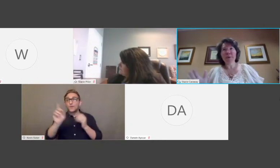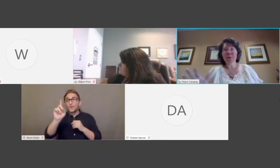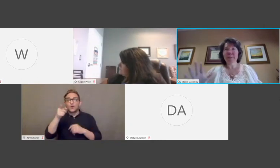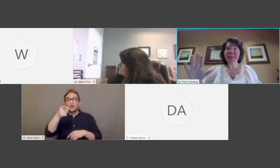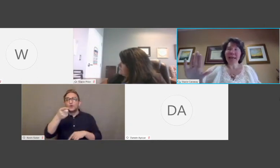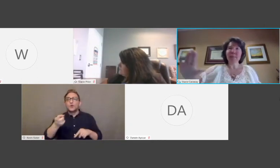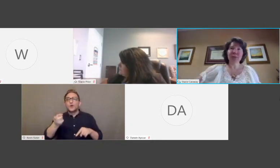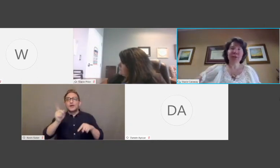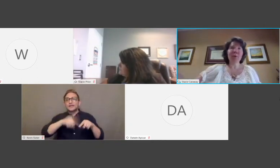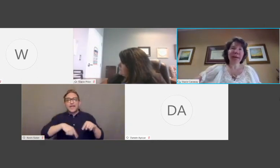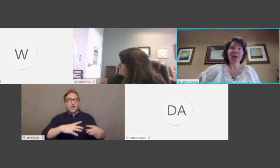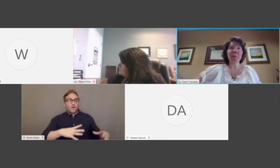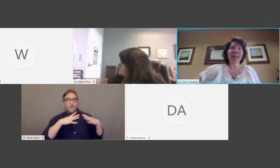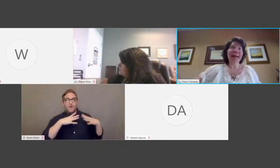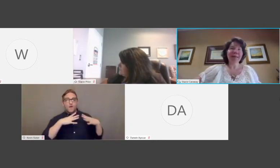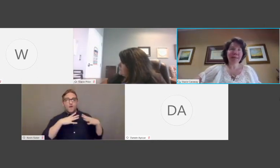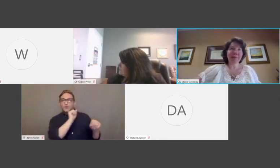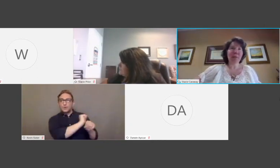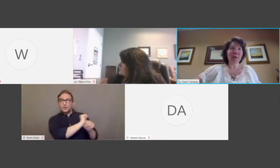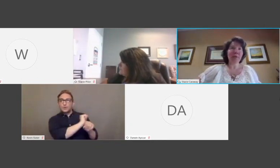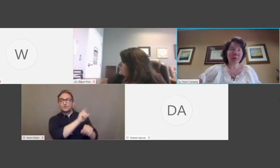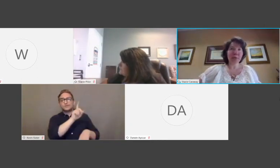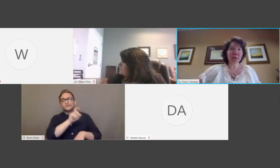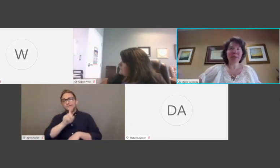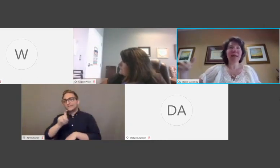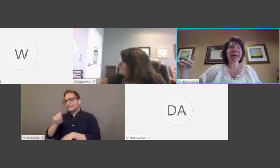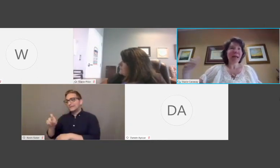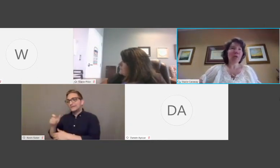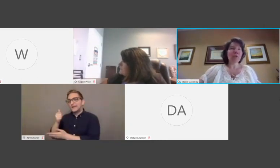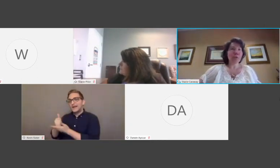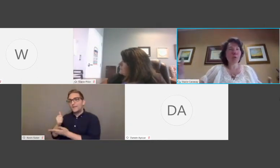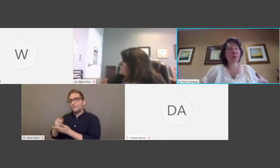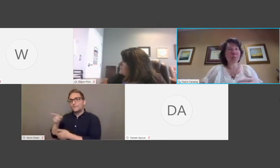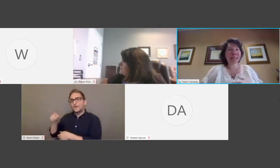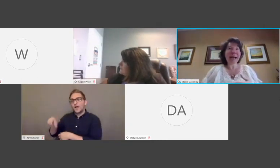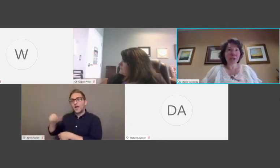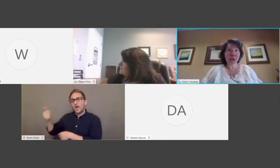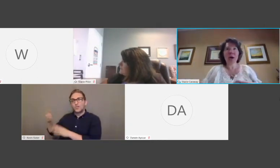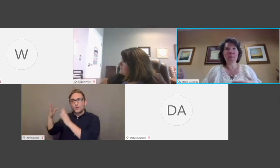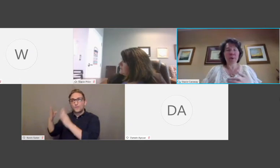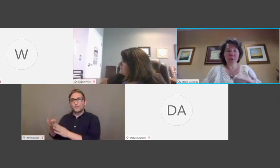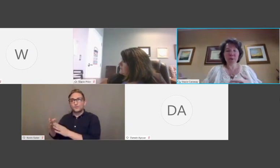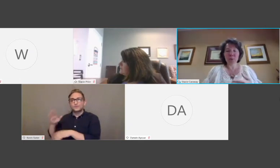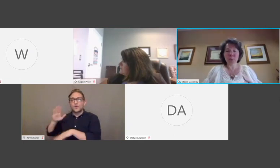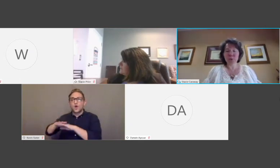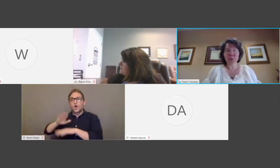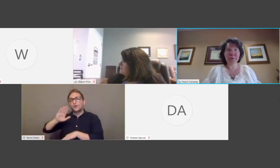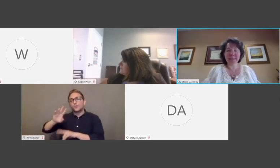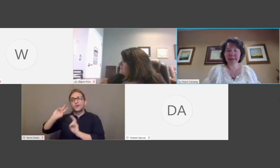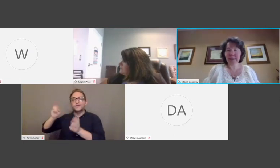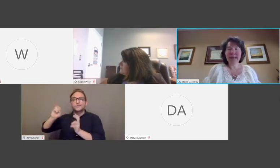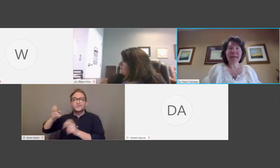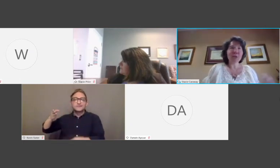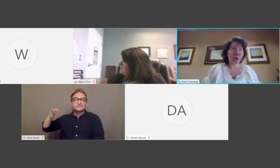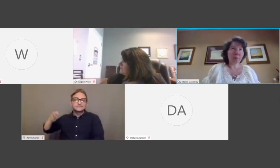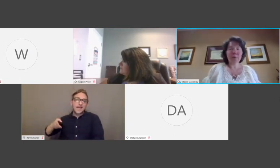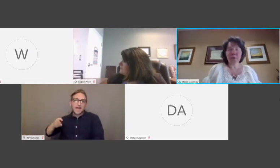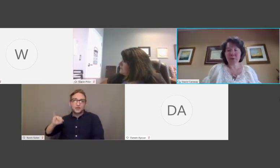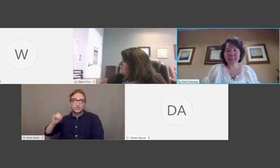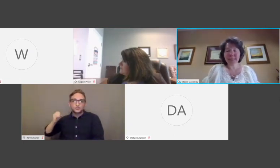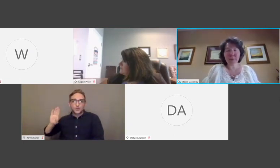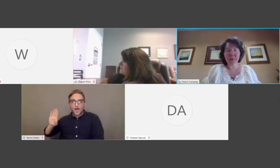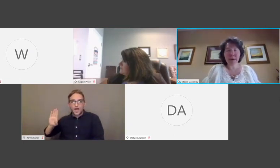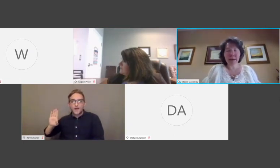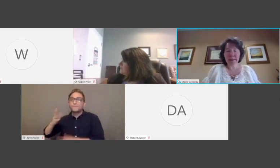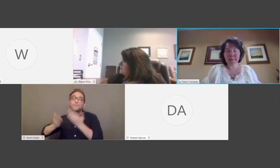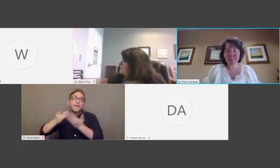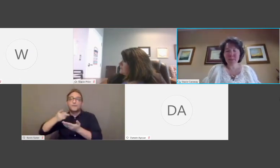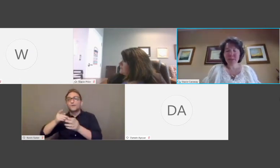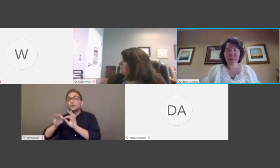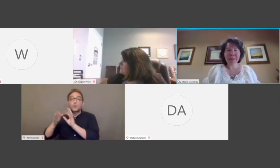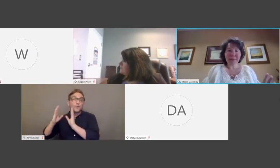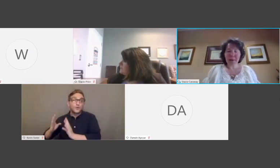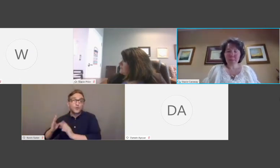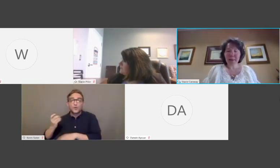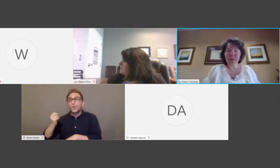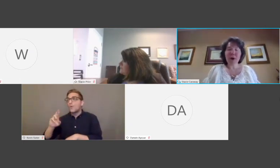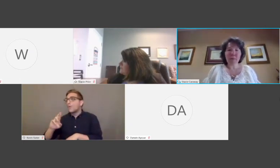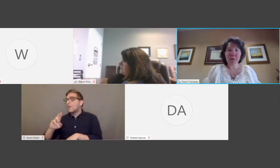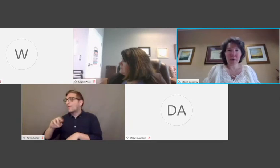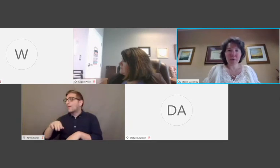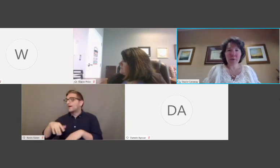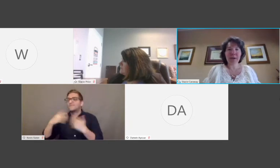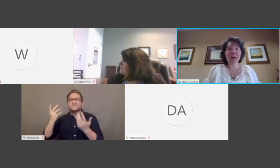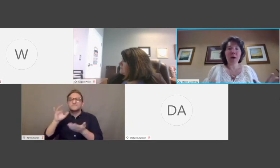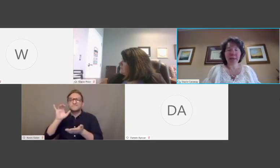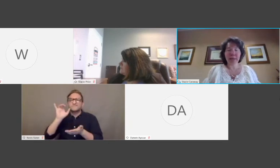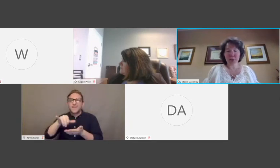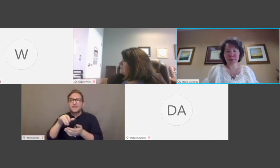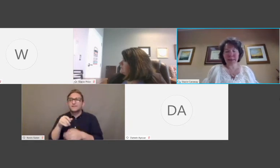to go to a side job where you serve as an interpreter, so that would not fall under